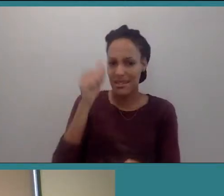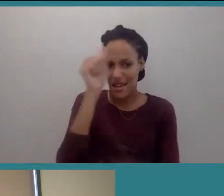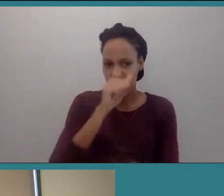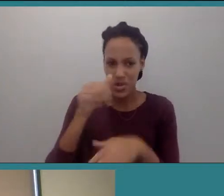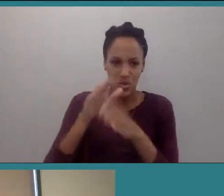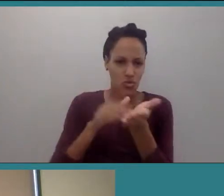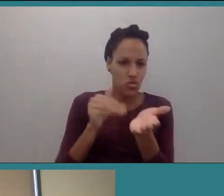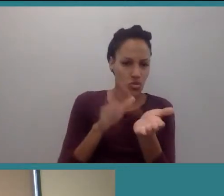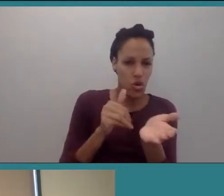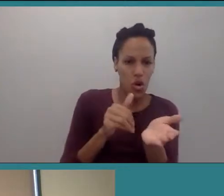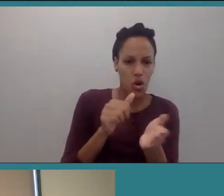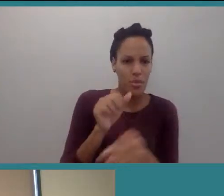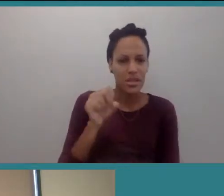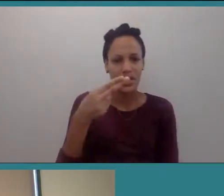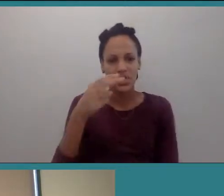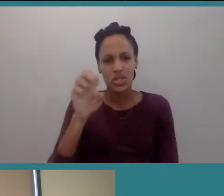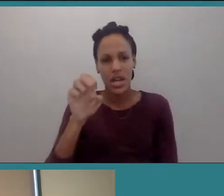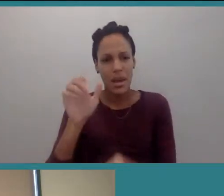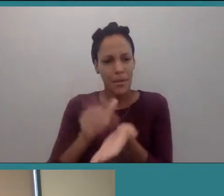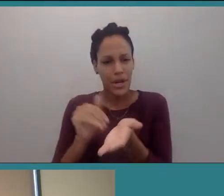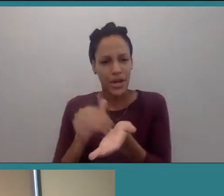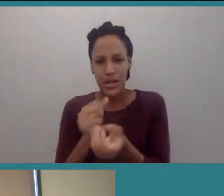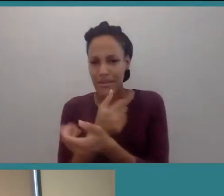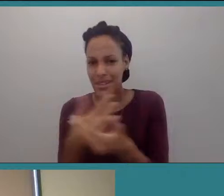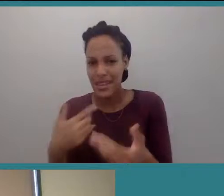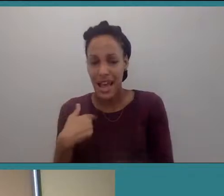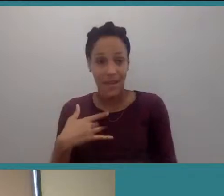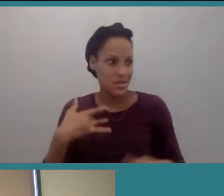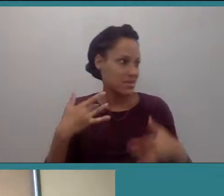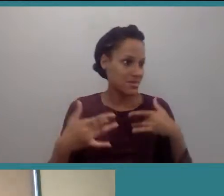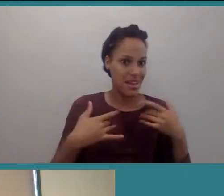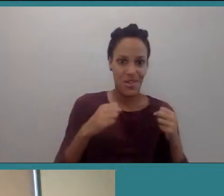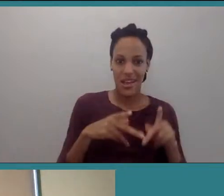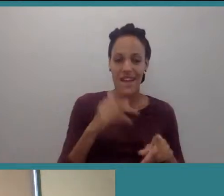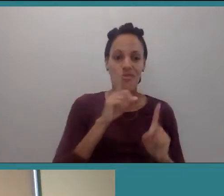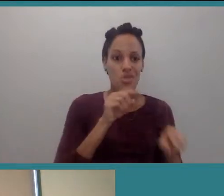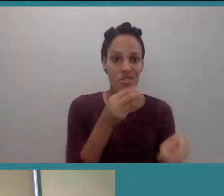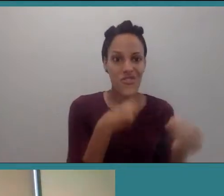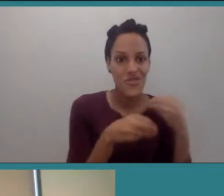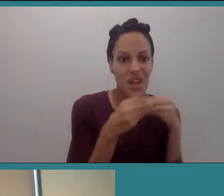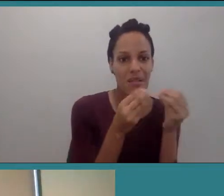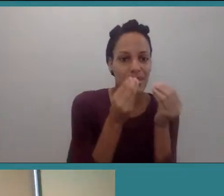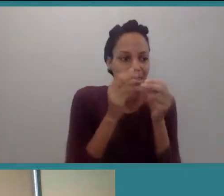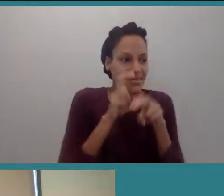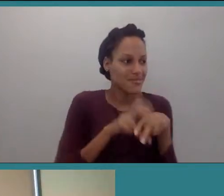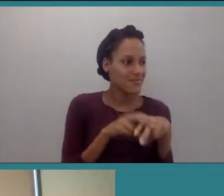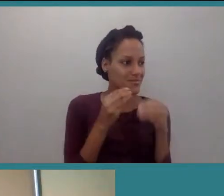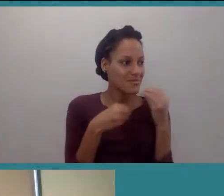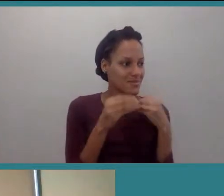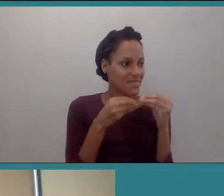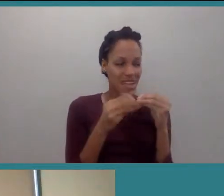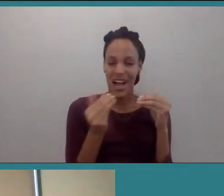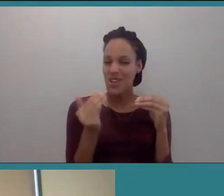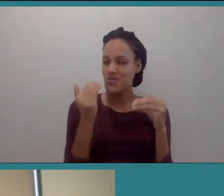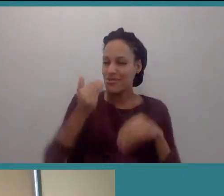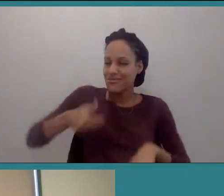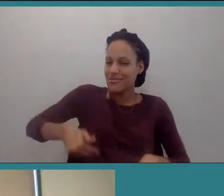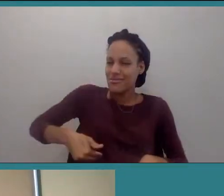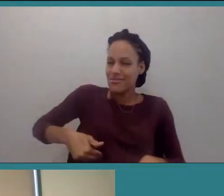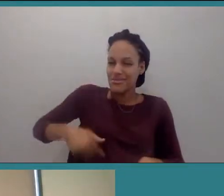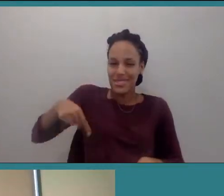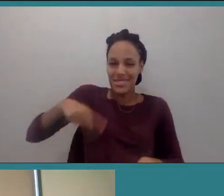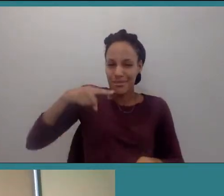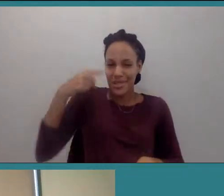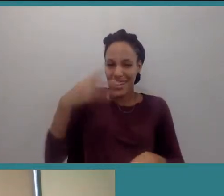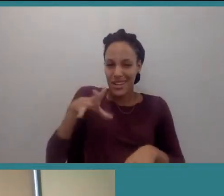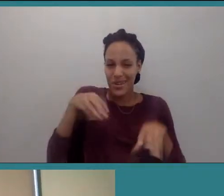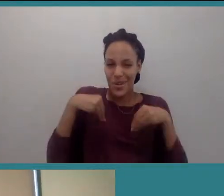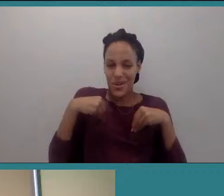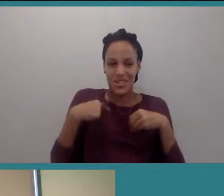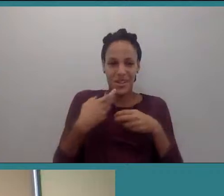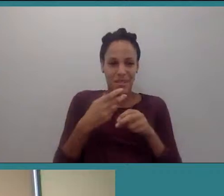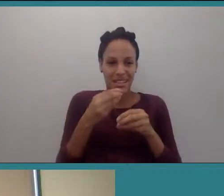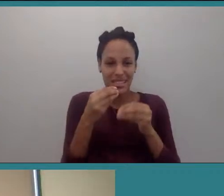Ooh! This is a good question. I published with Black publishers and the